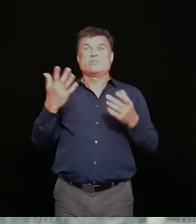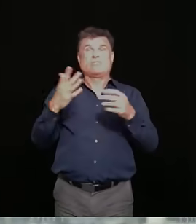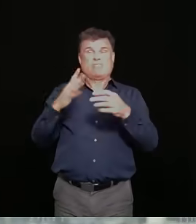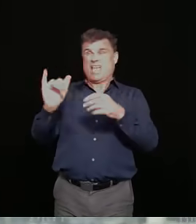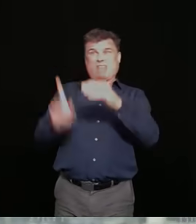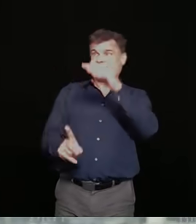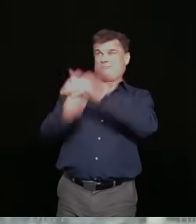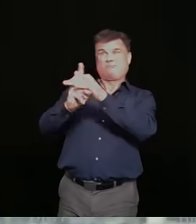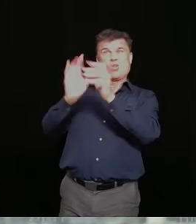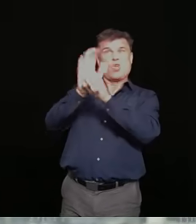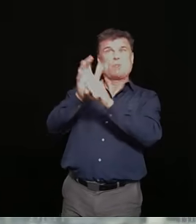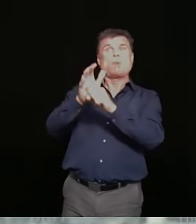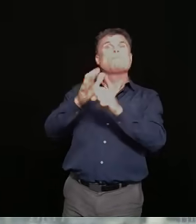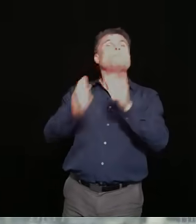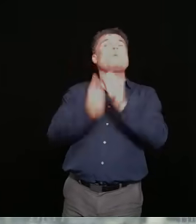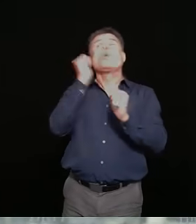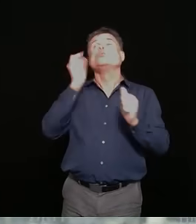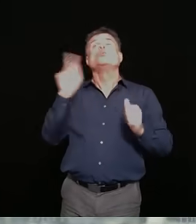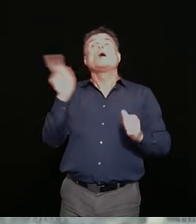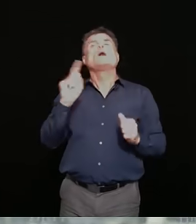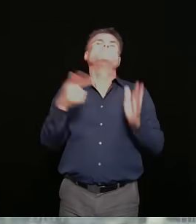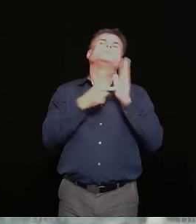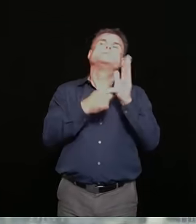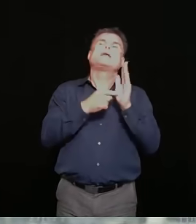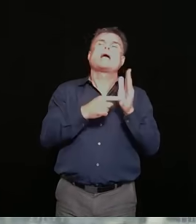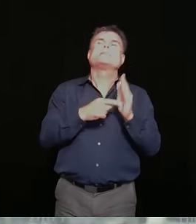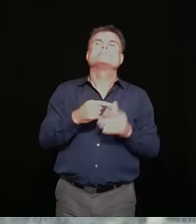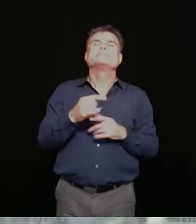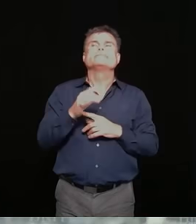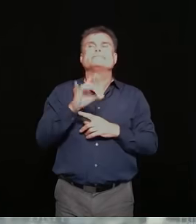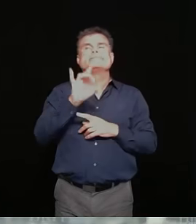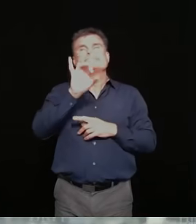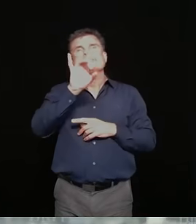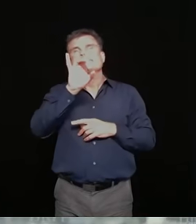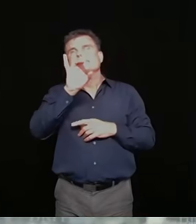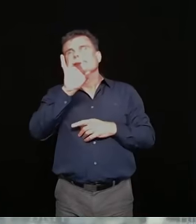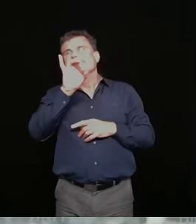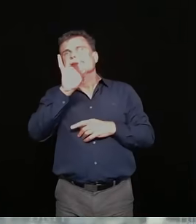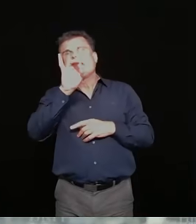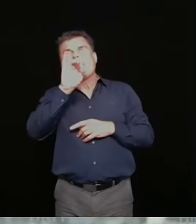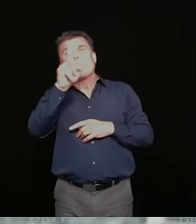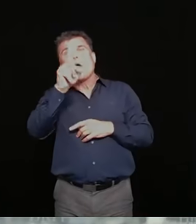during this time we ought to take these measures and these are